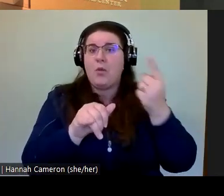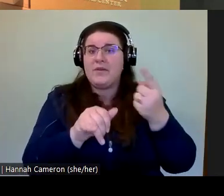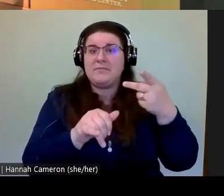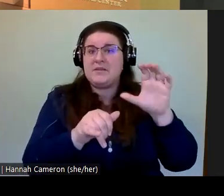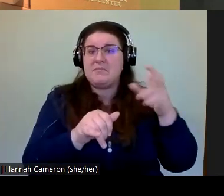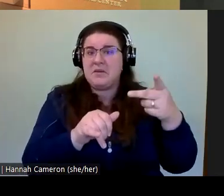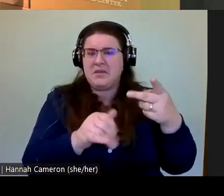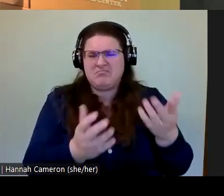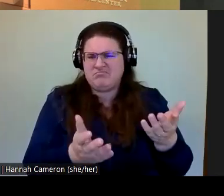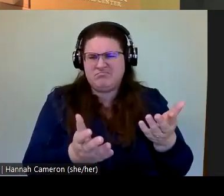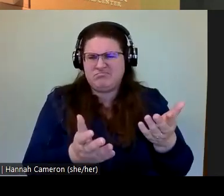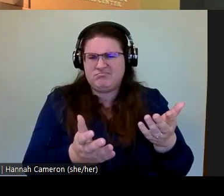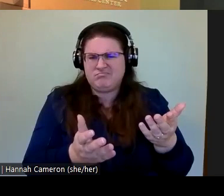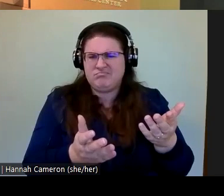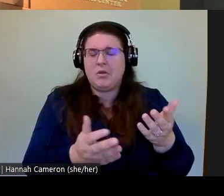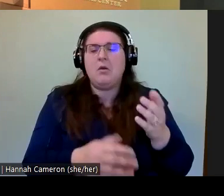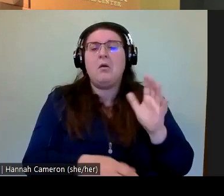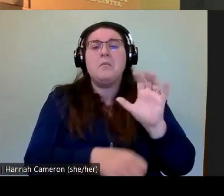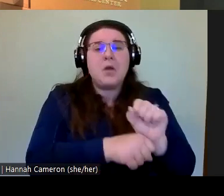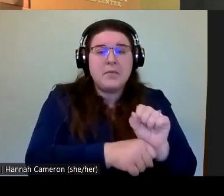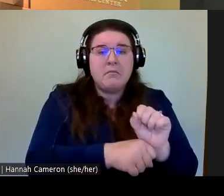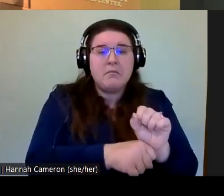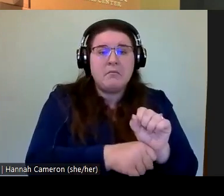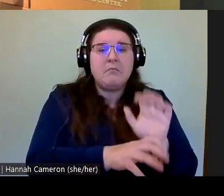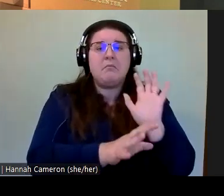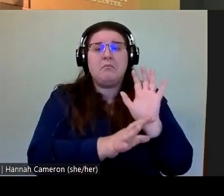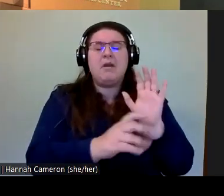we found organizations out in the community they could provide some of their care in partnership